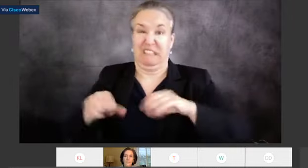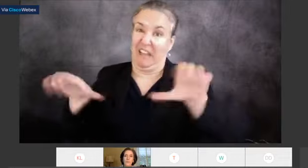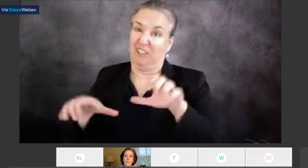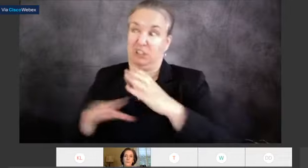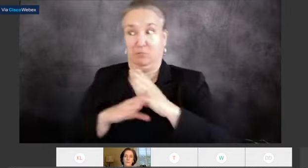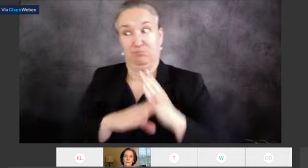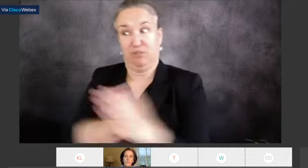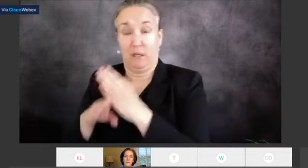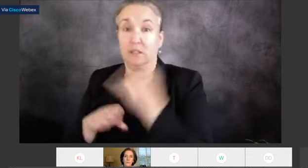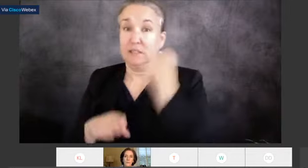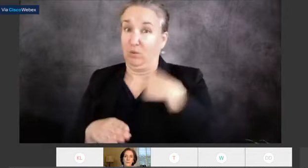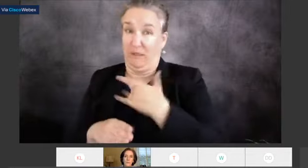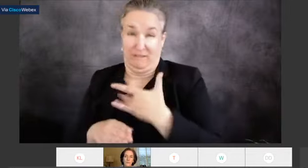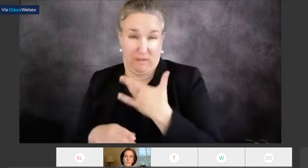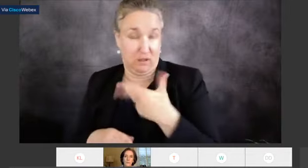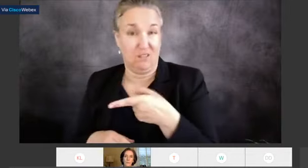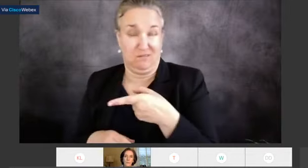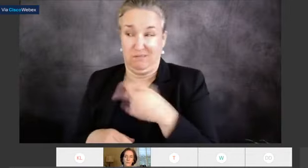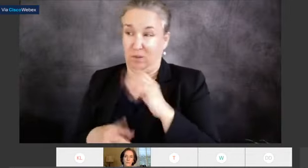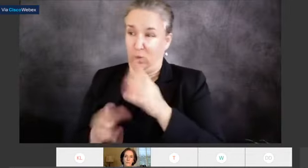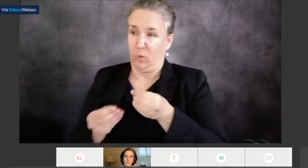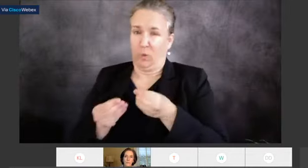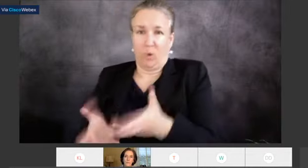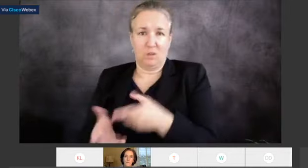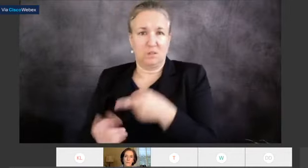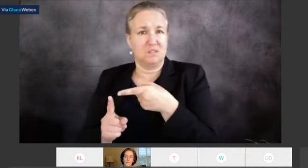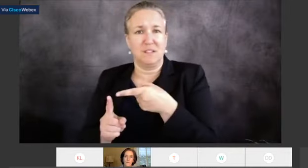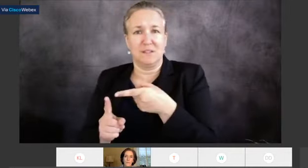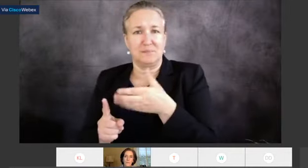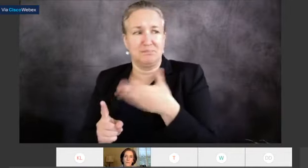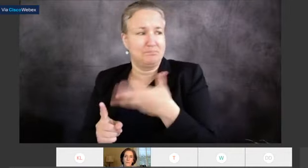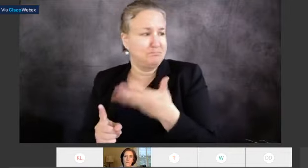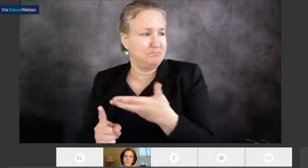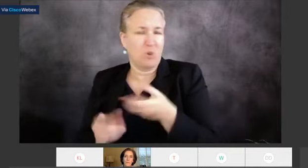believe that it would present a health